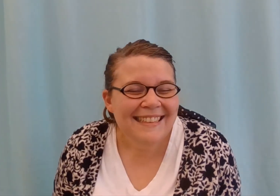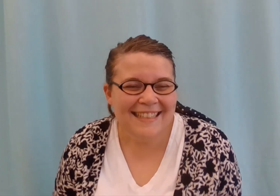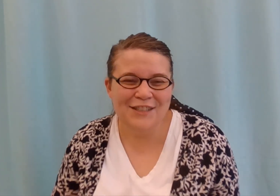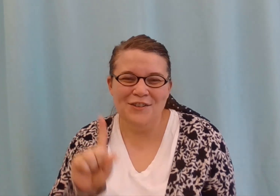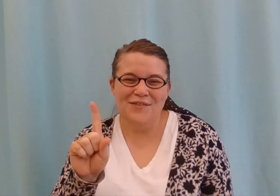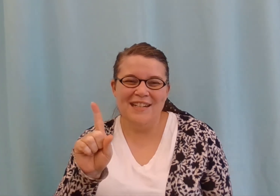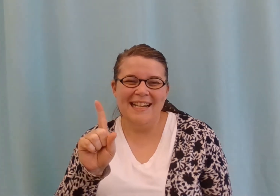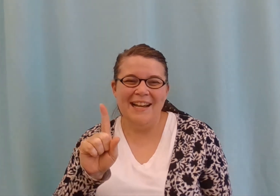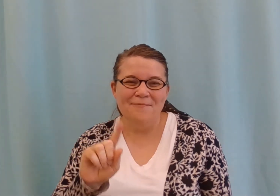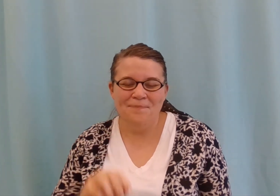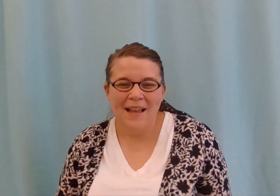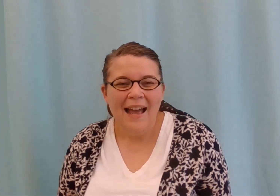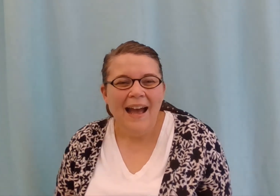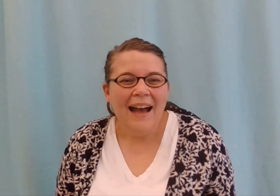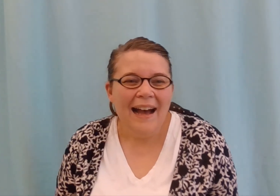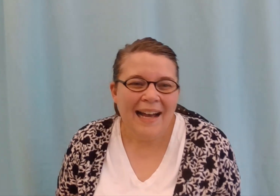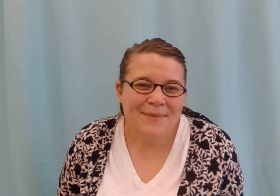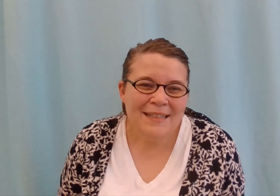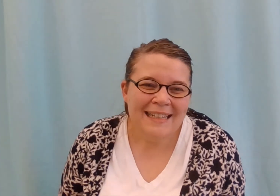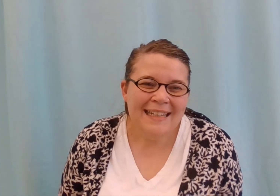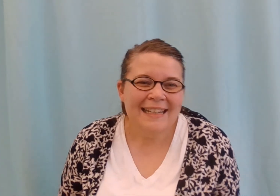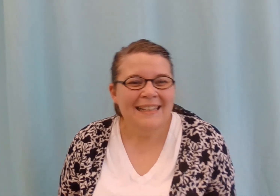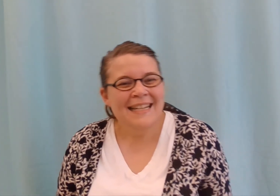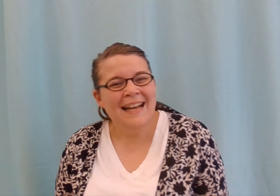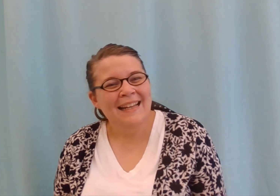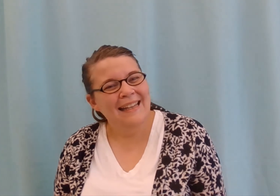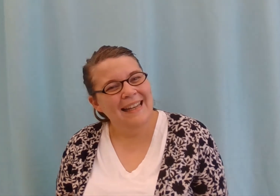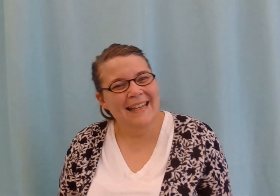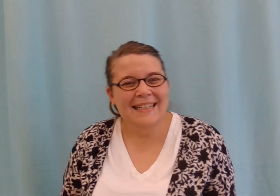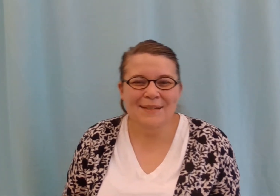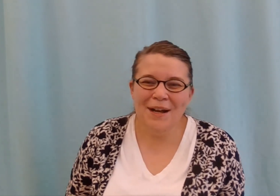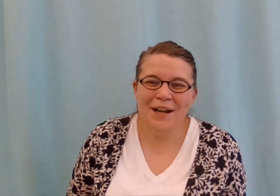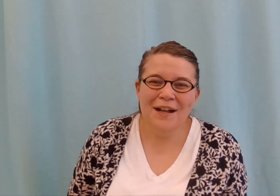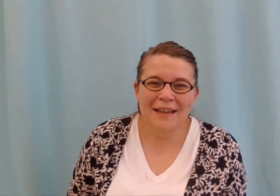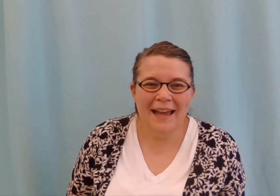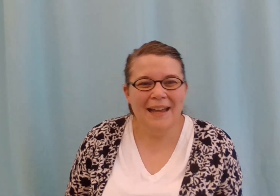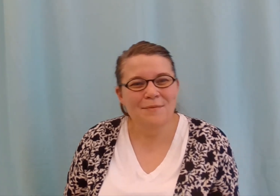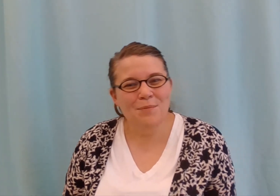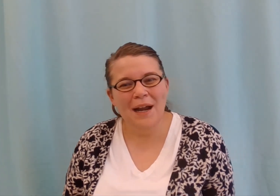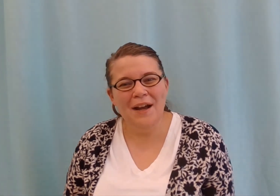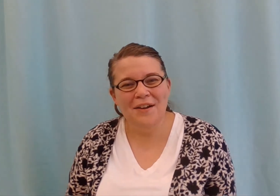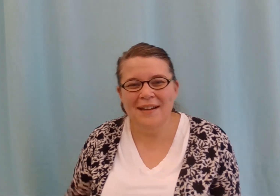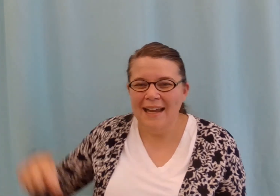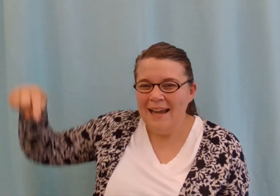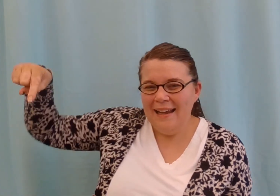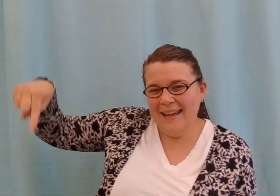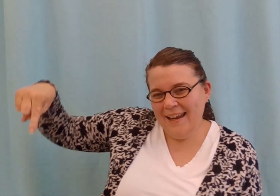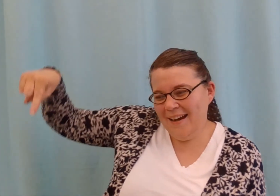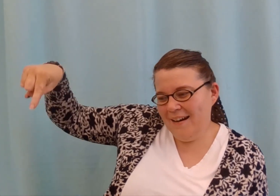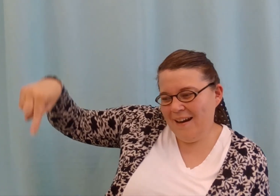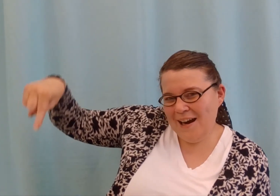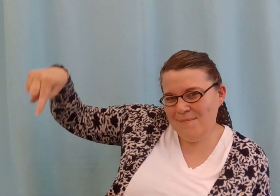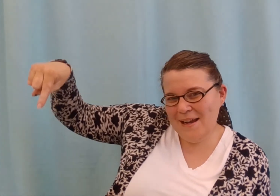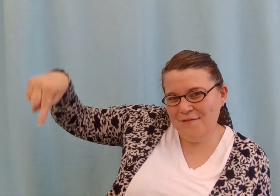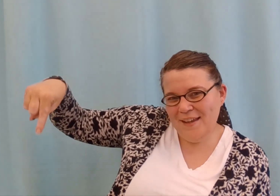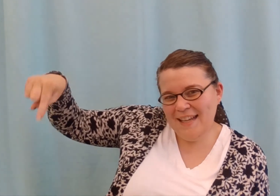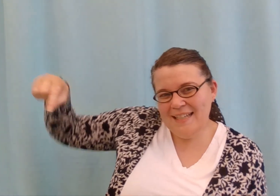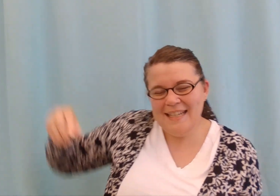Let's do it one more time. I'm a little ducky small and brown. Here are my feet